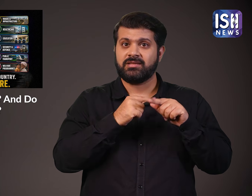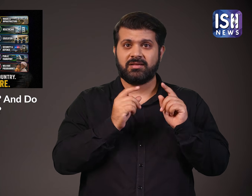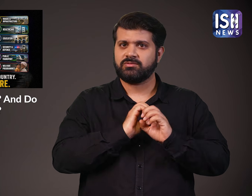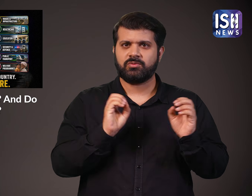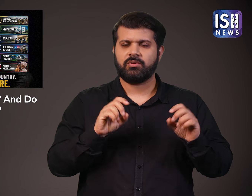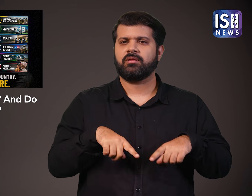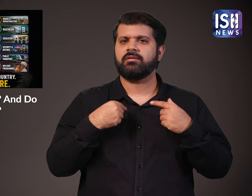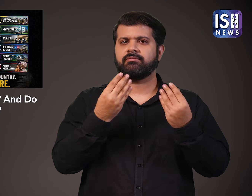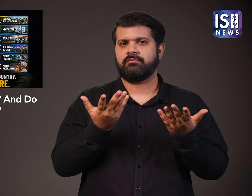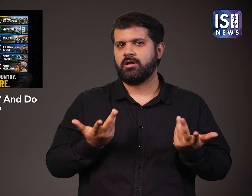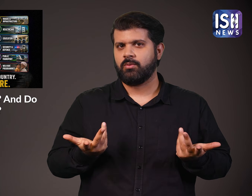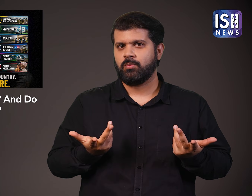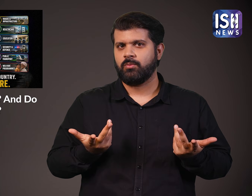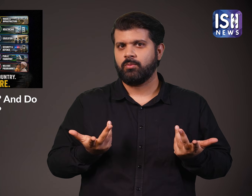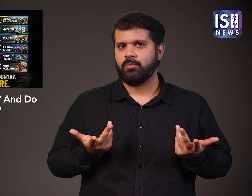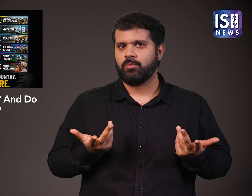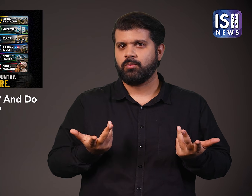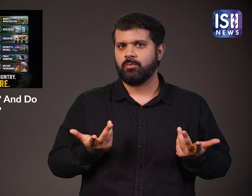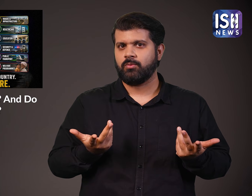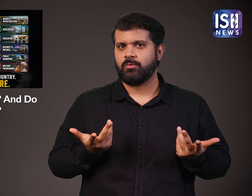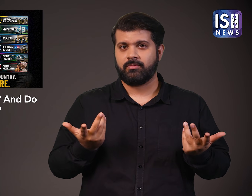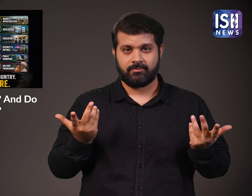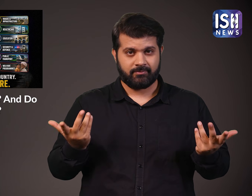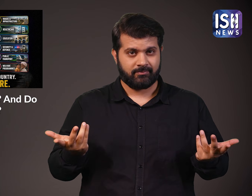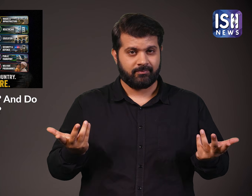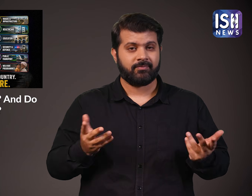Without taxes, the government cannot provide services.